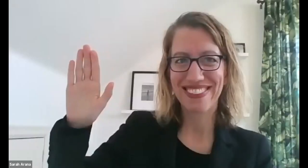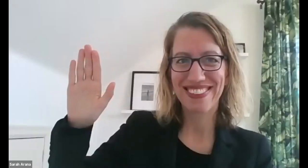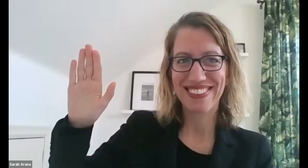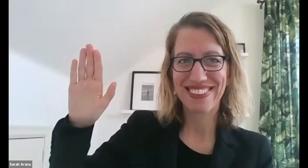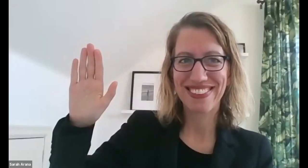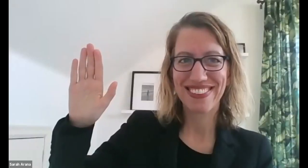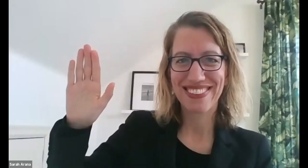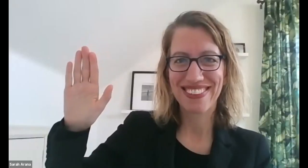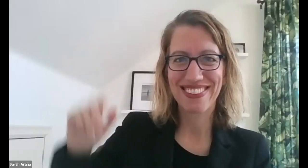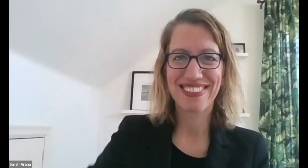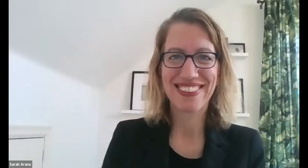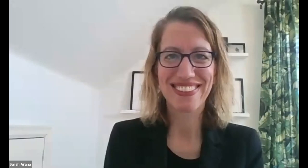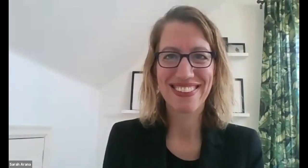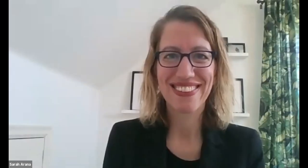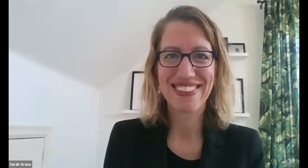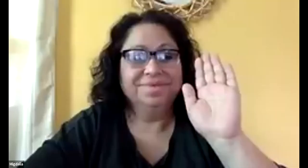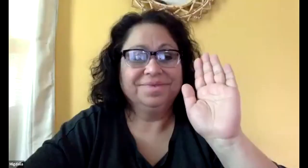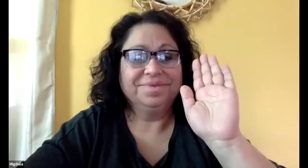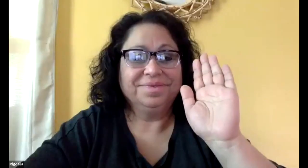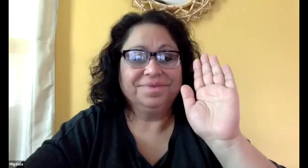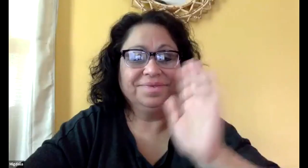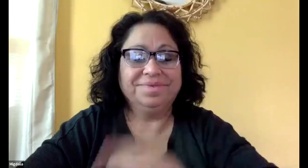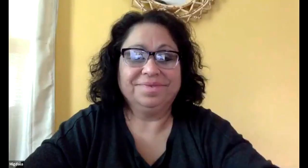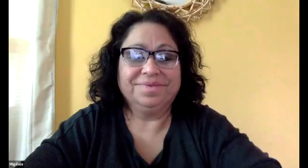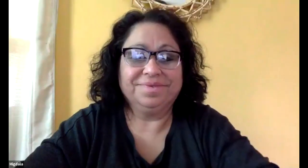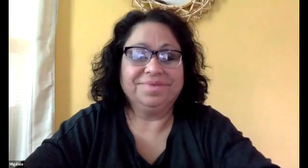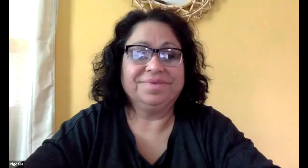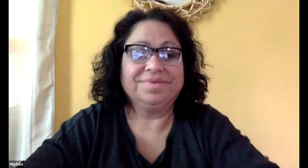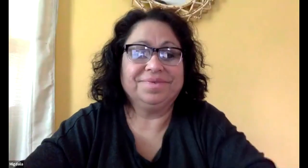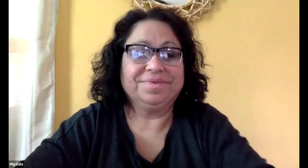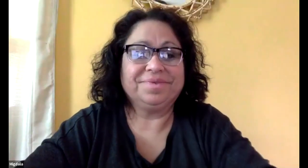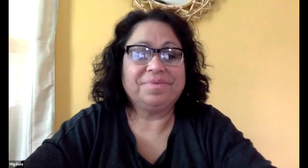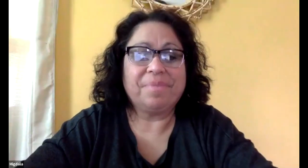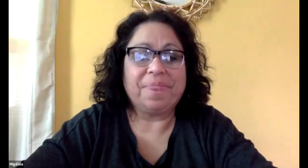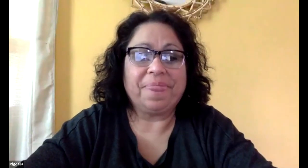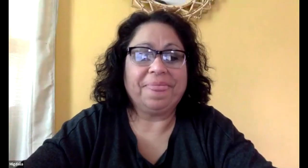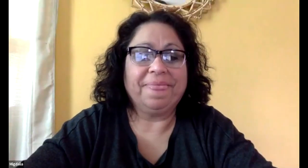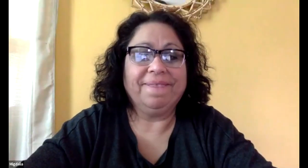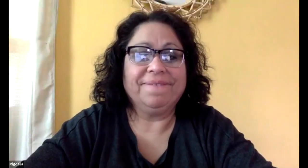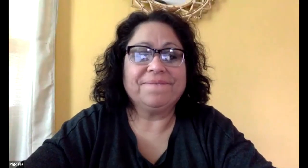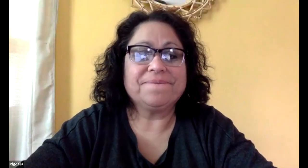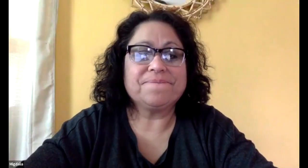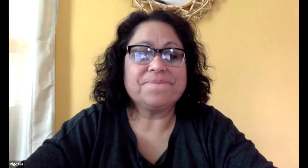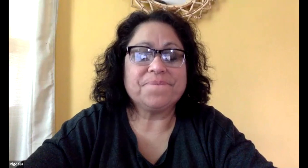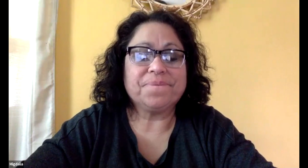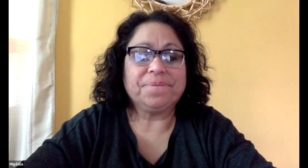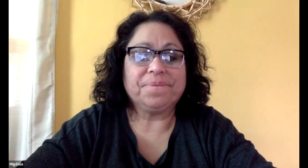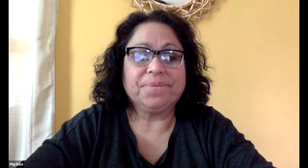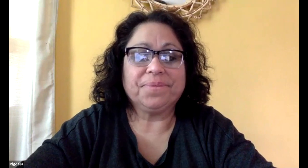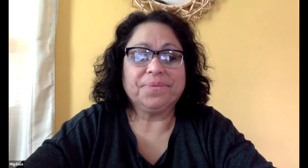Wonderful. So if we have nothing else to add --